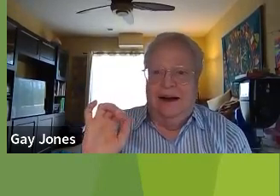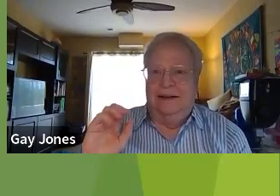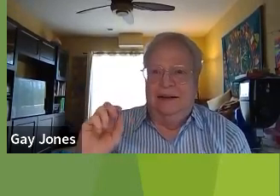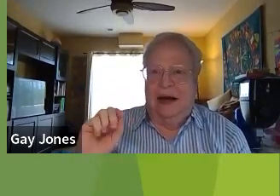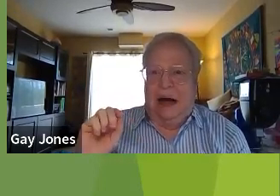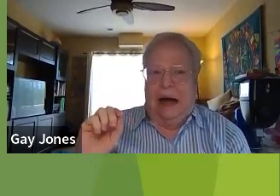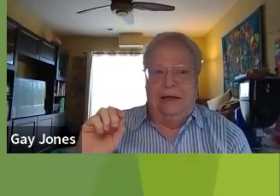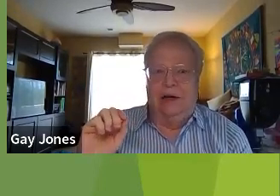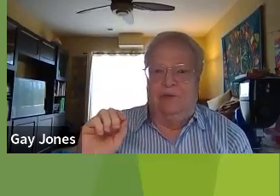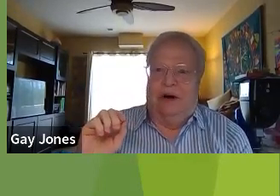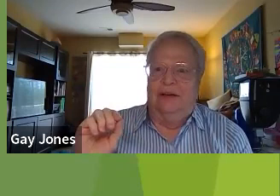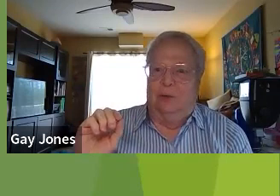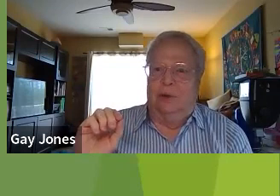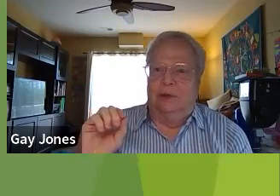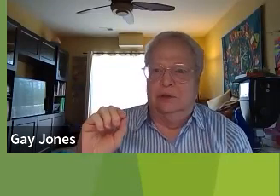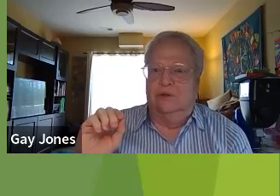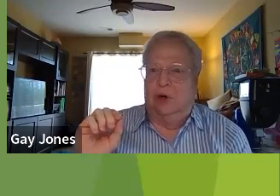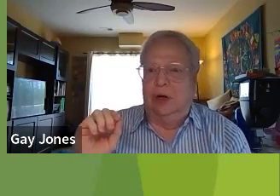And I don't find it real useful.